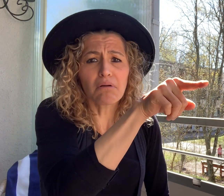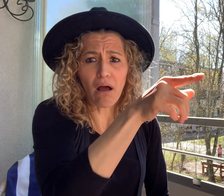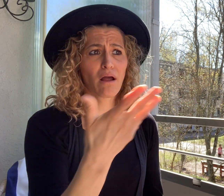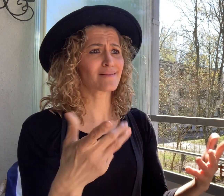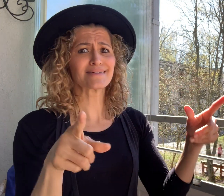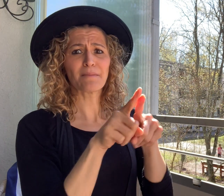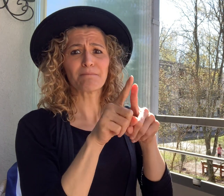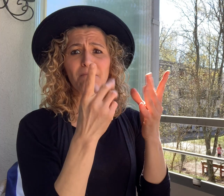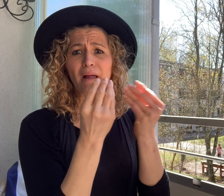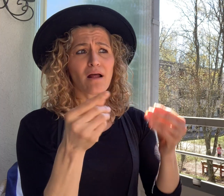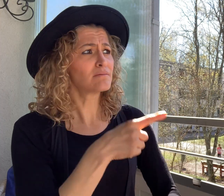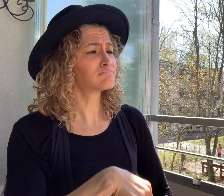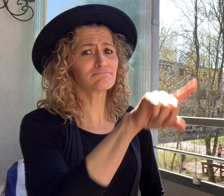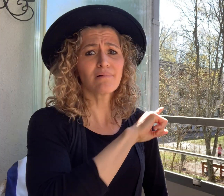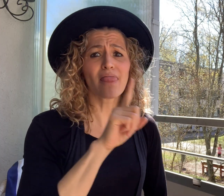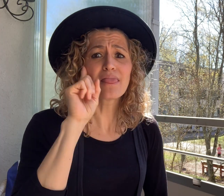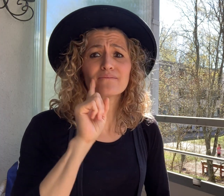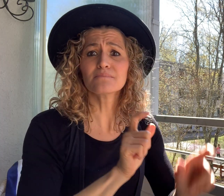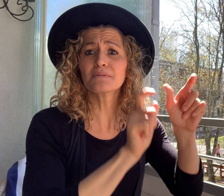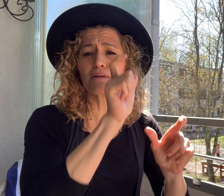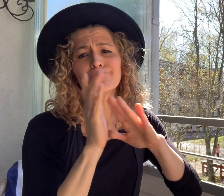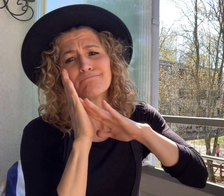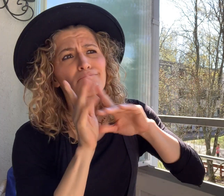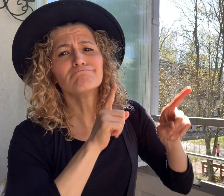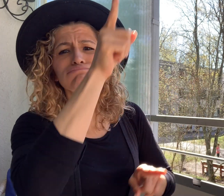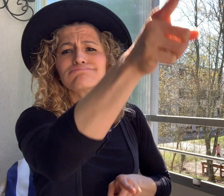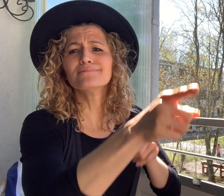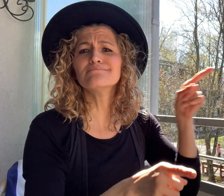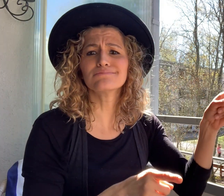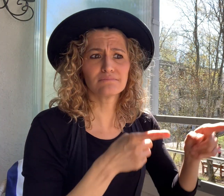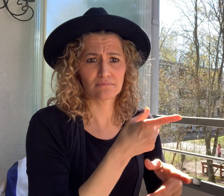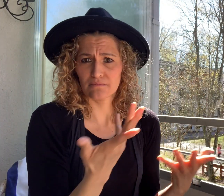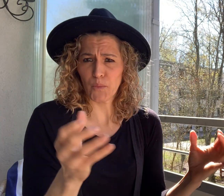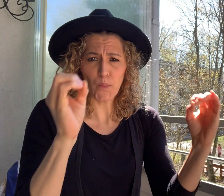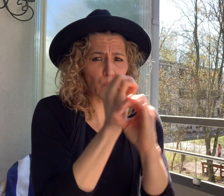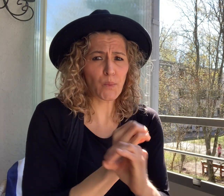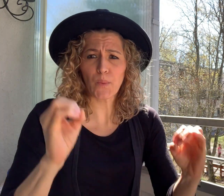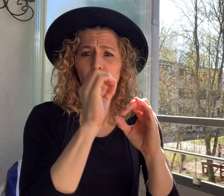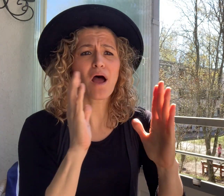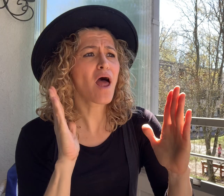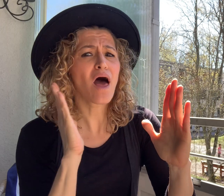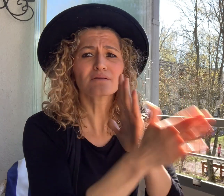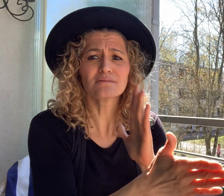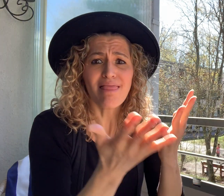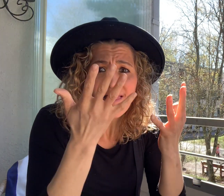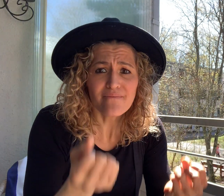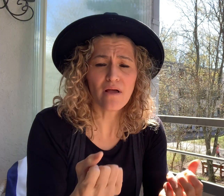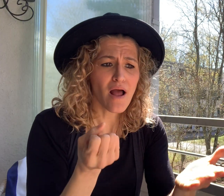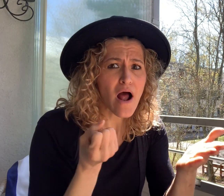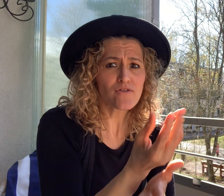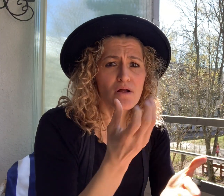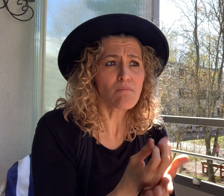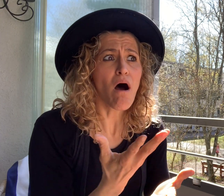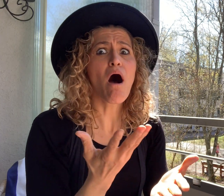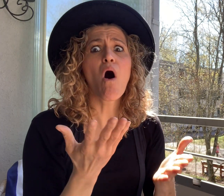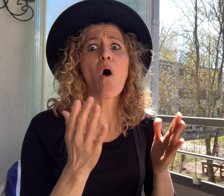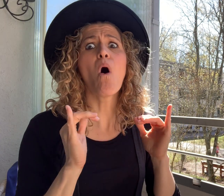did not have access to information about COVID-19 including